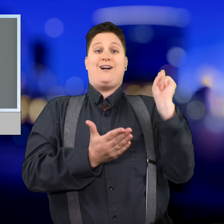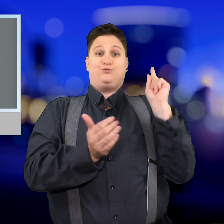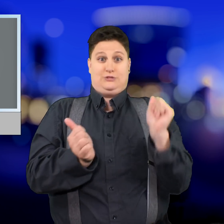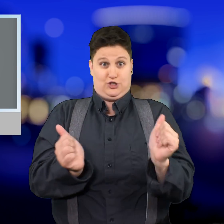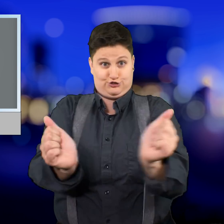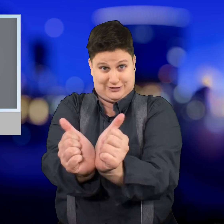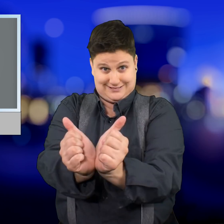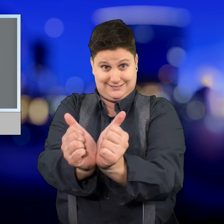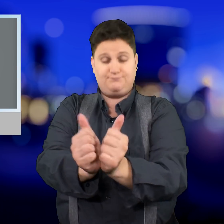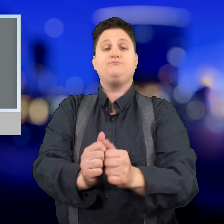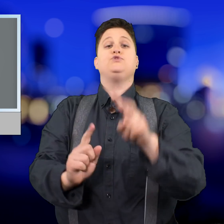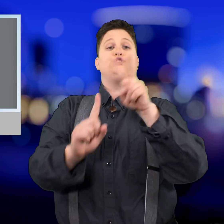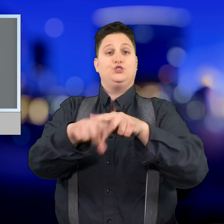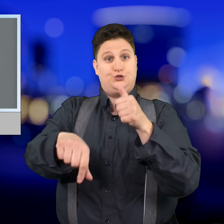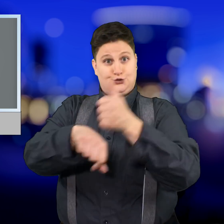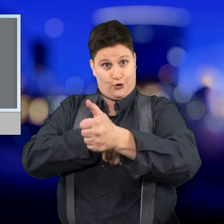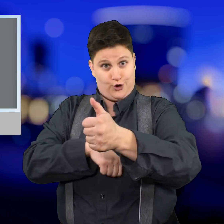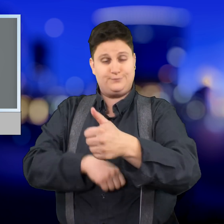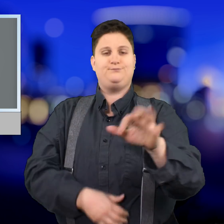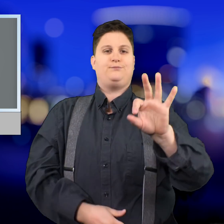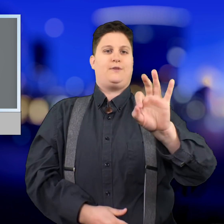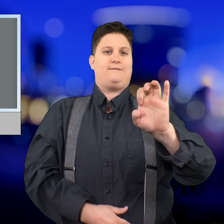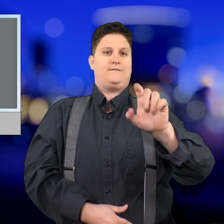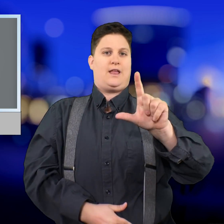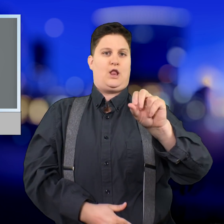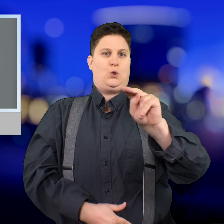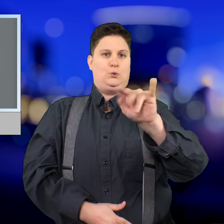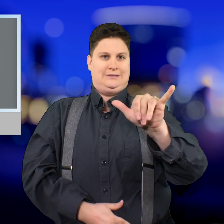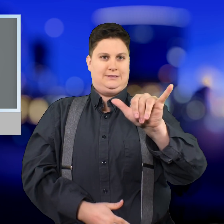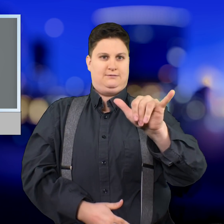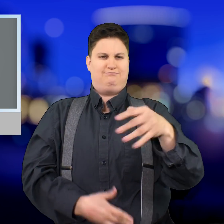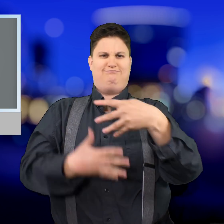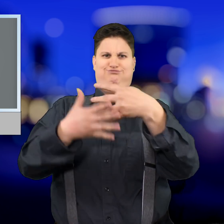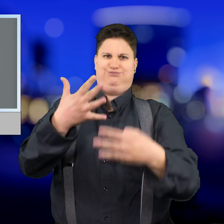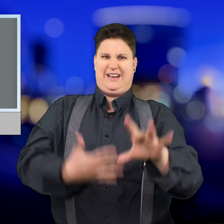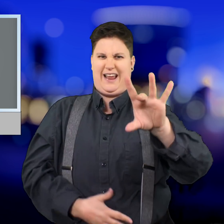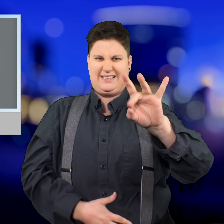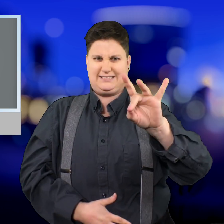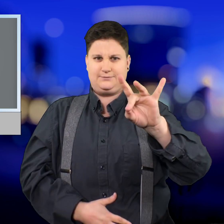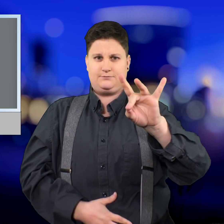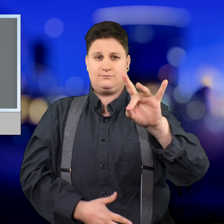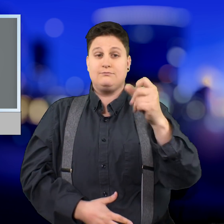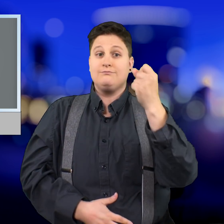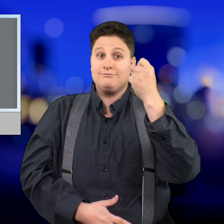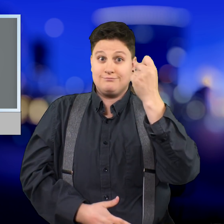The 53-year-old was arrested last week and charged with eight felony counts, including